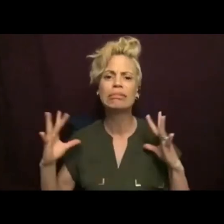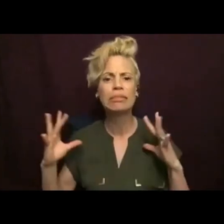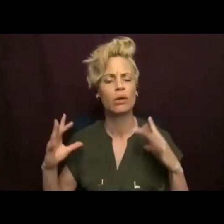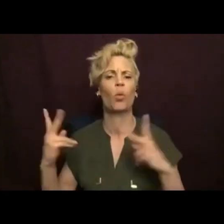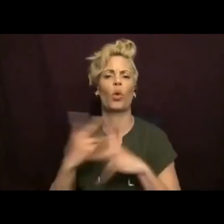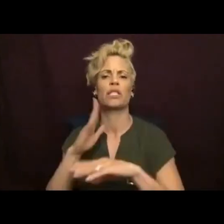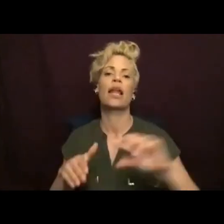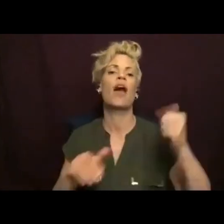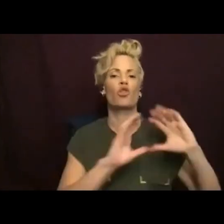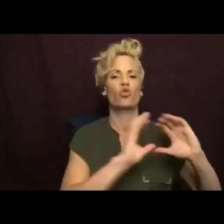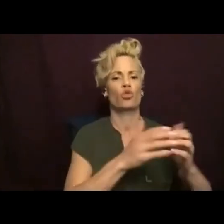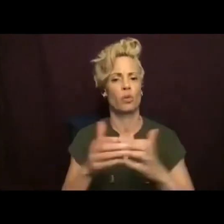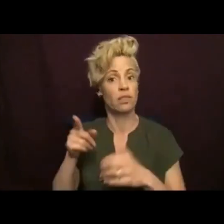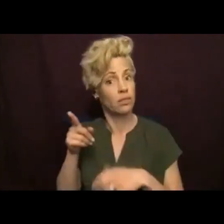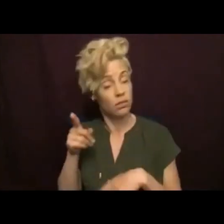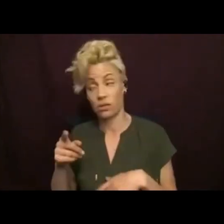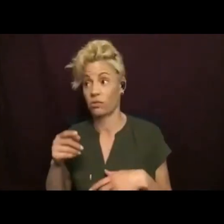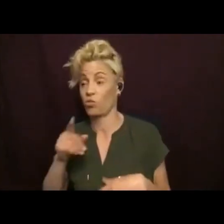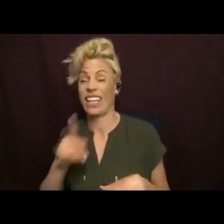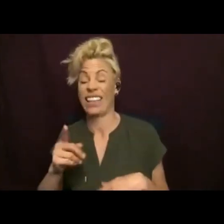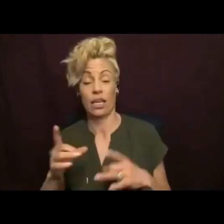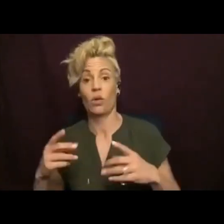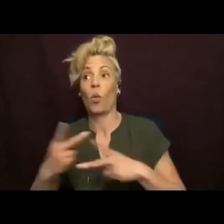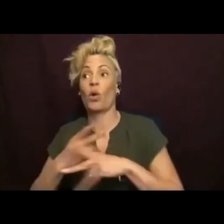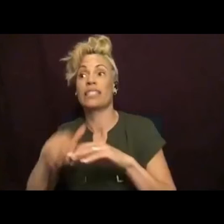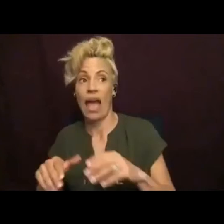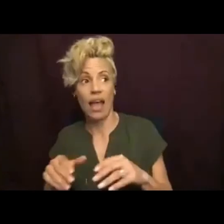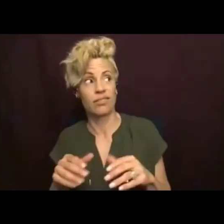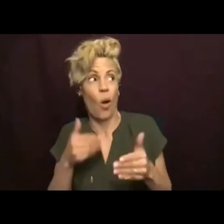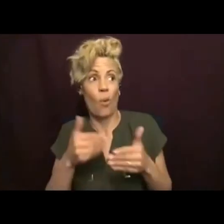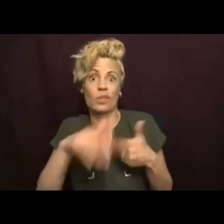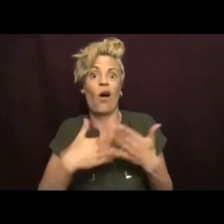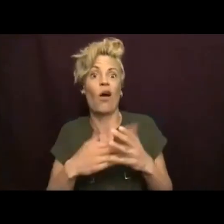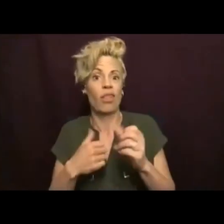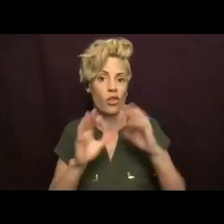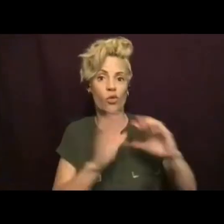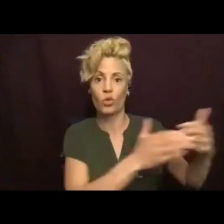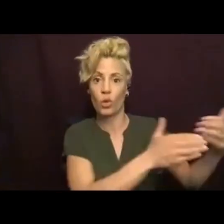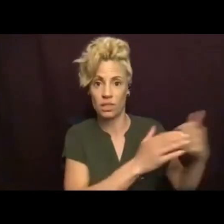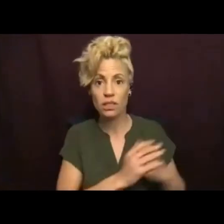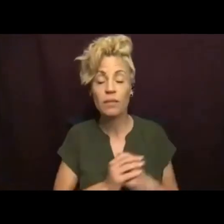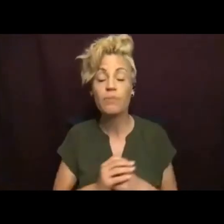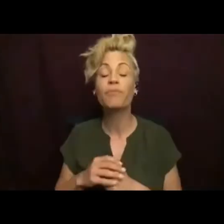than almost any other group. At the same time, the disabled community